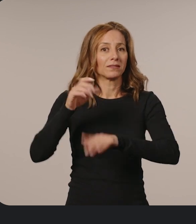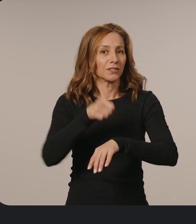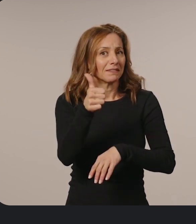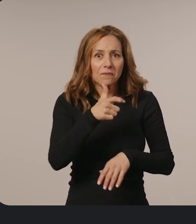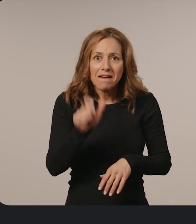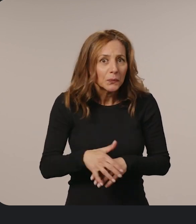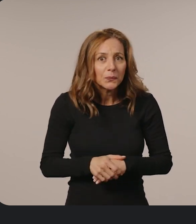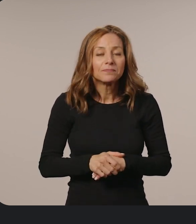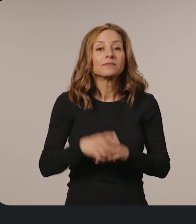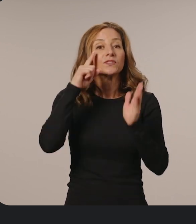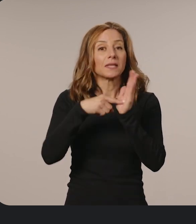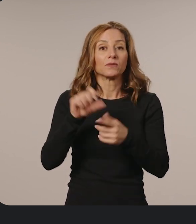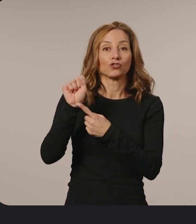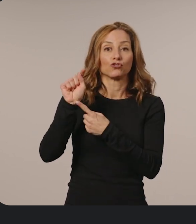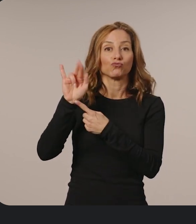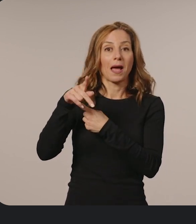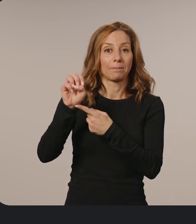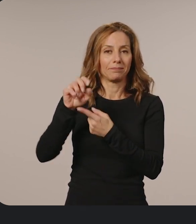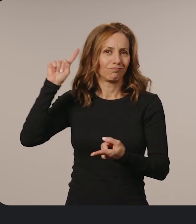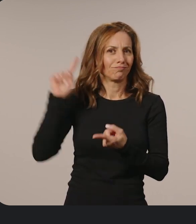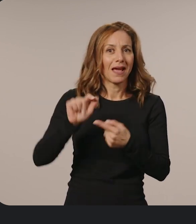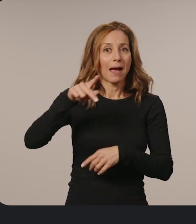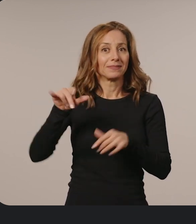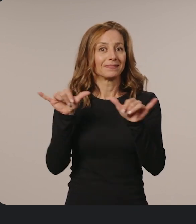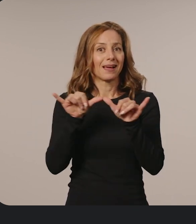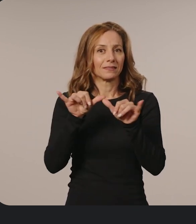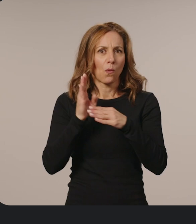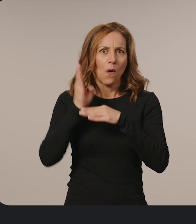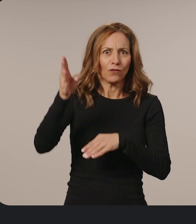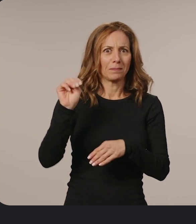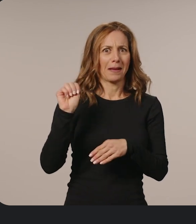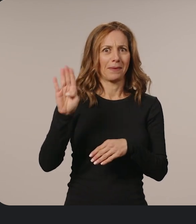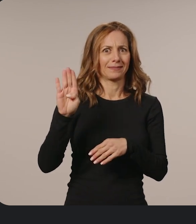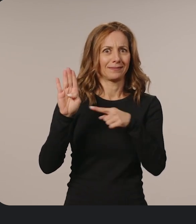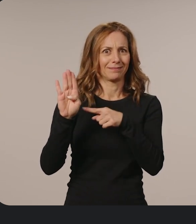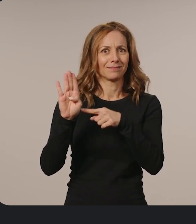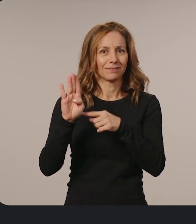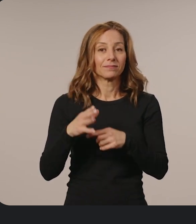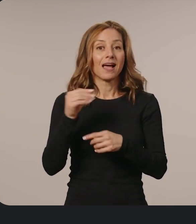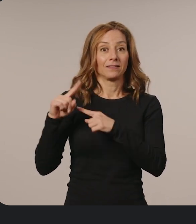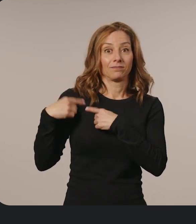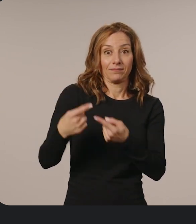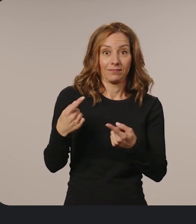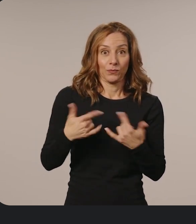So you don't need to ship TFLite runtime yourself. For example, Strive reduced their app size by over a megabyte.